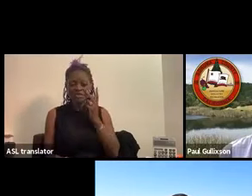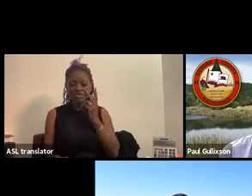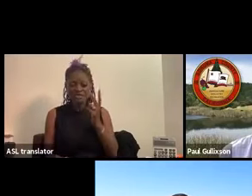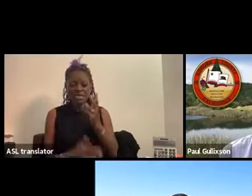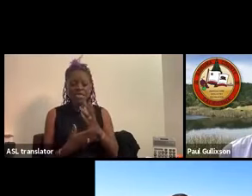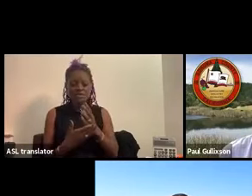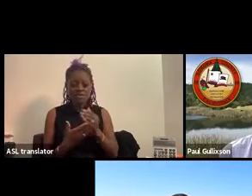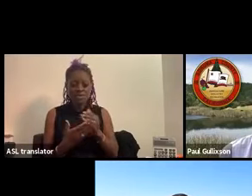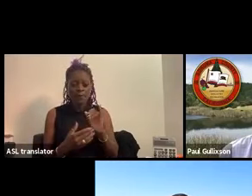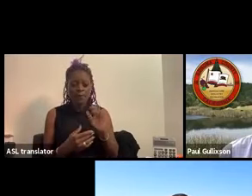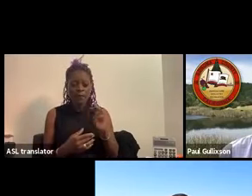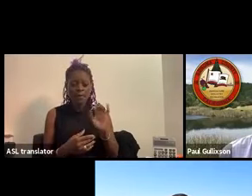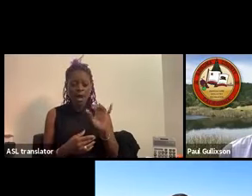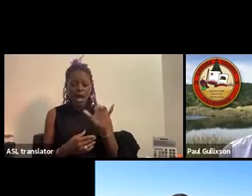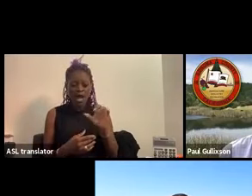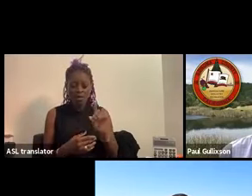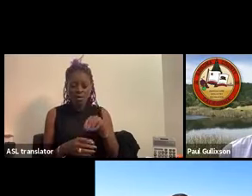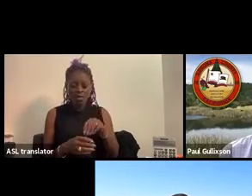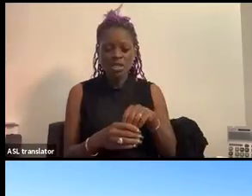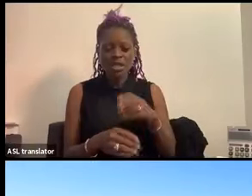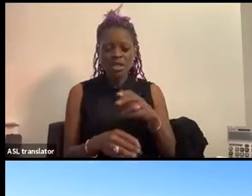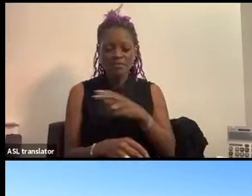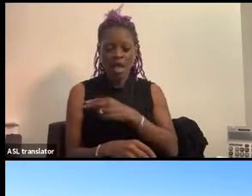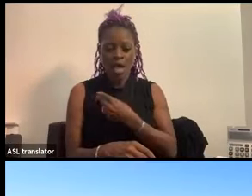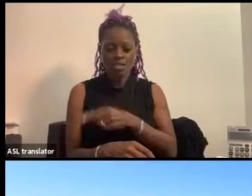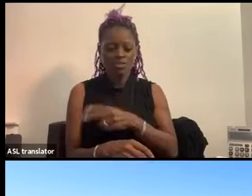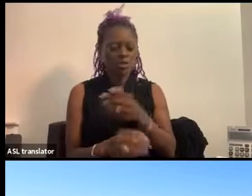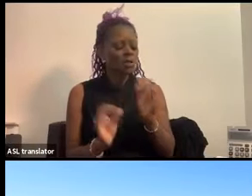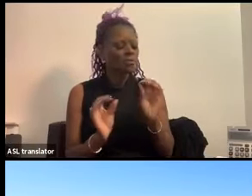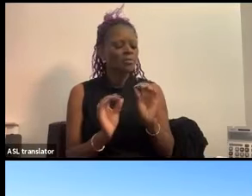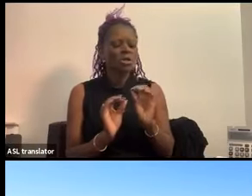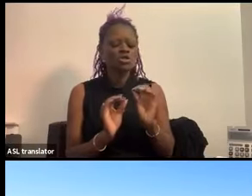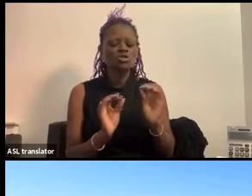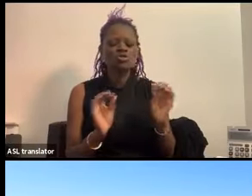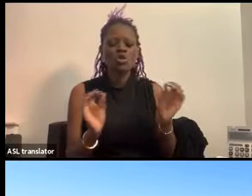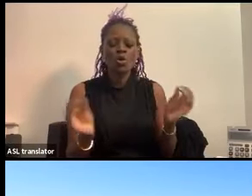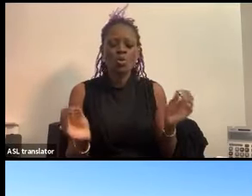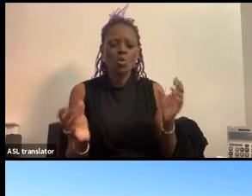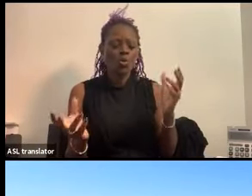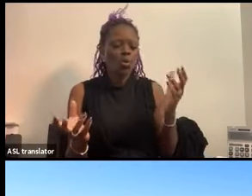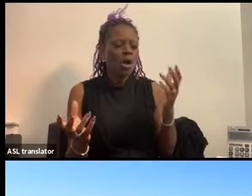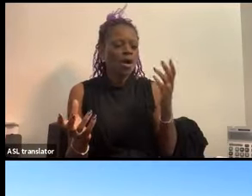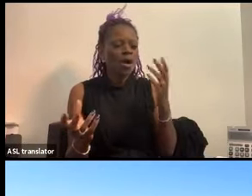cases in the hospital, but certainly no one hypoxic. We're not seeing a lot of pediatric cases at all.